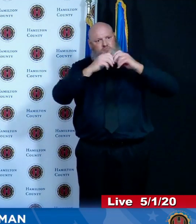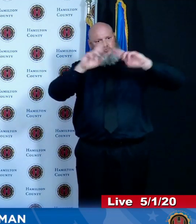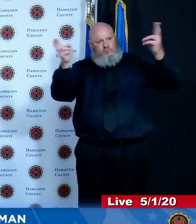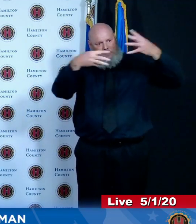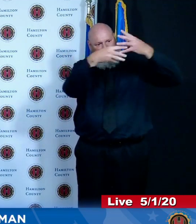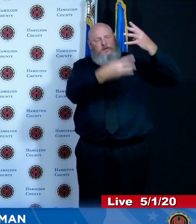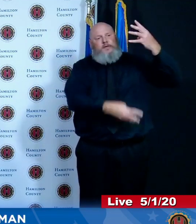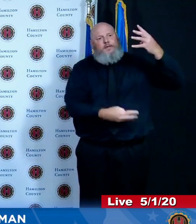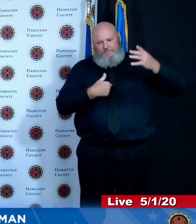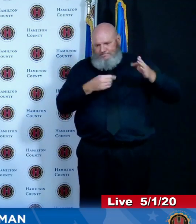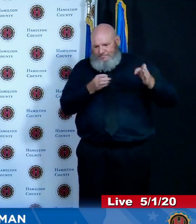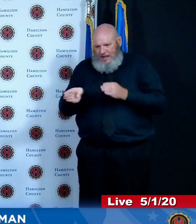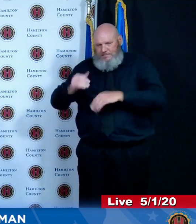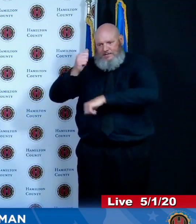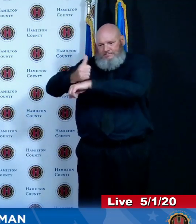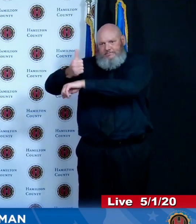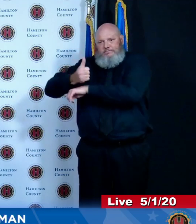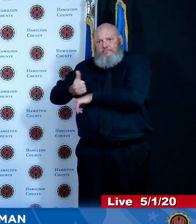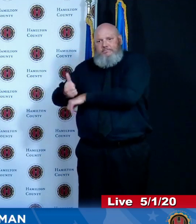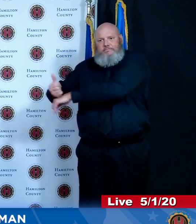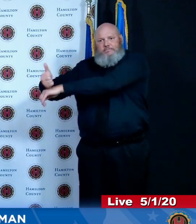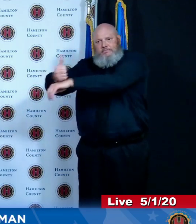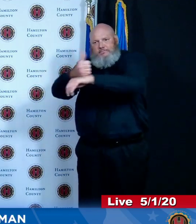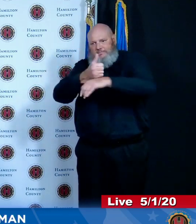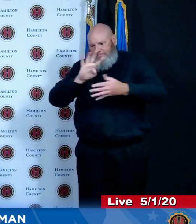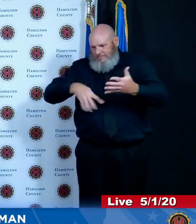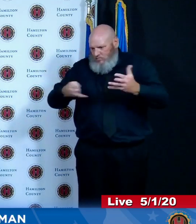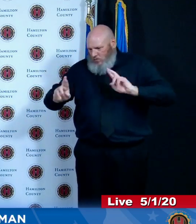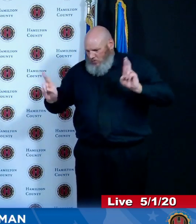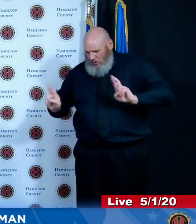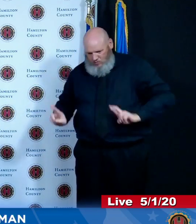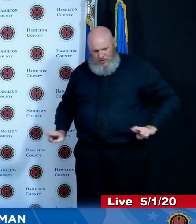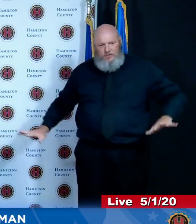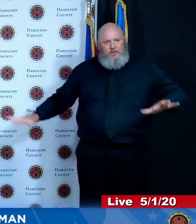of managing these type of questions our call volume luckily has dropped